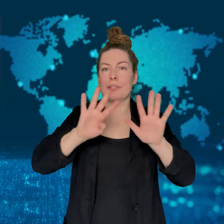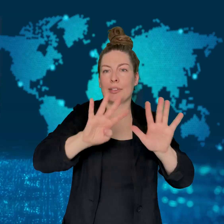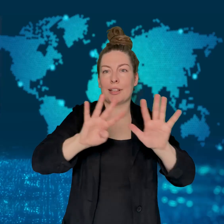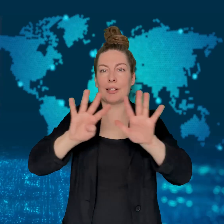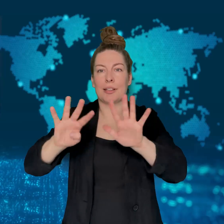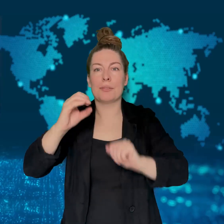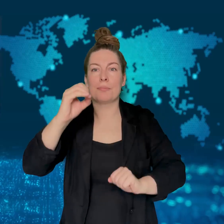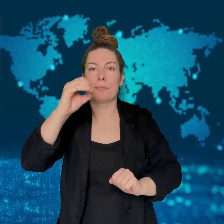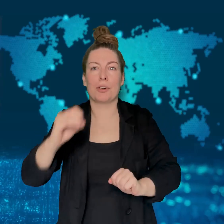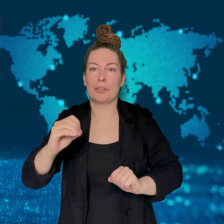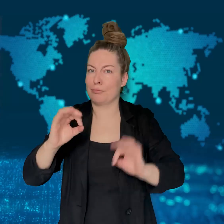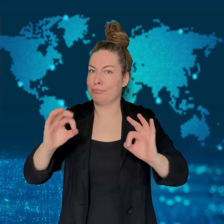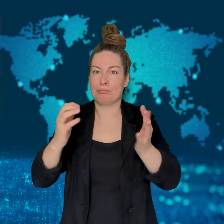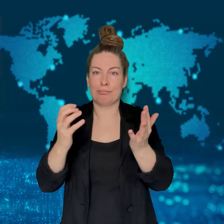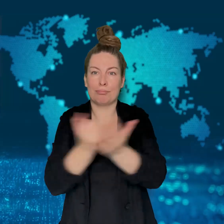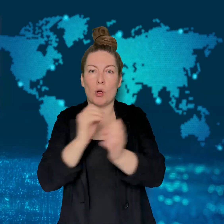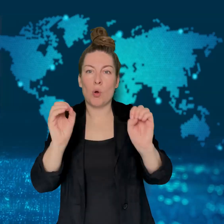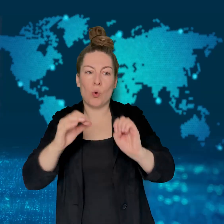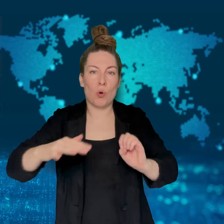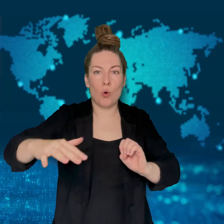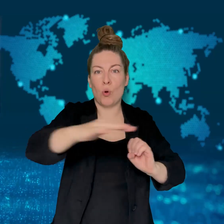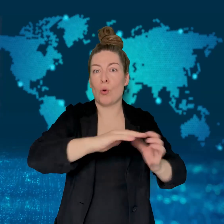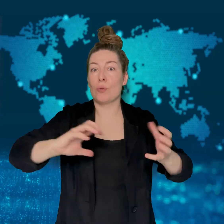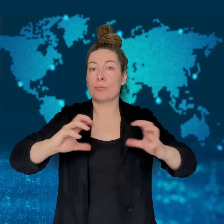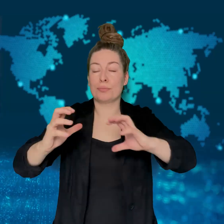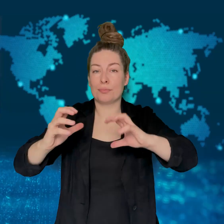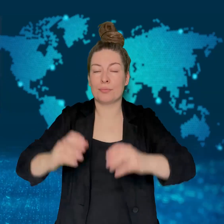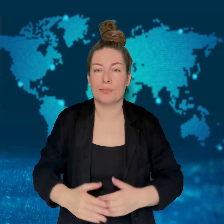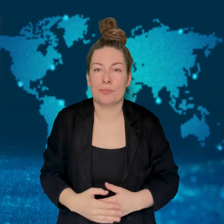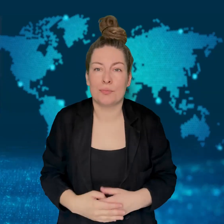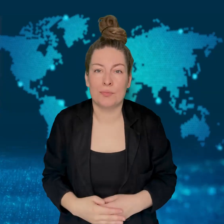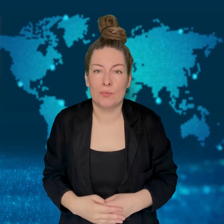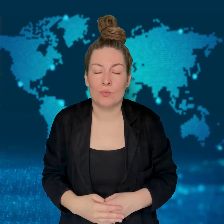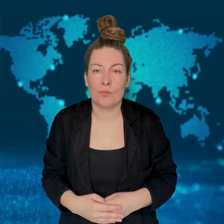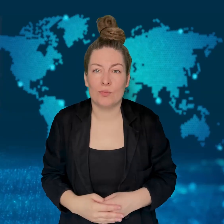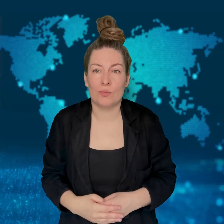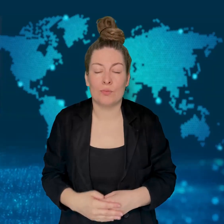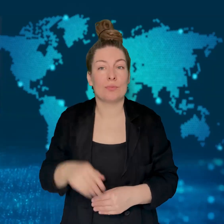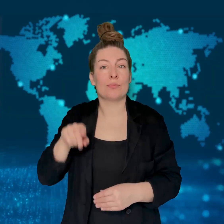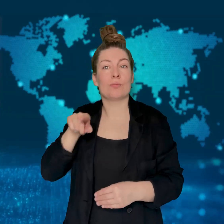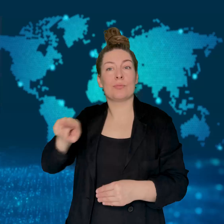The country's stations reported that all of Iran's atomic sites were safe.